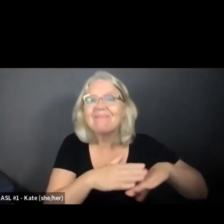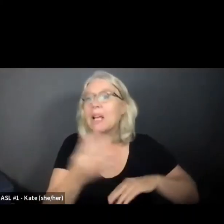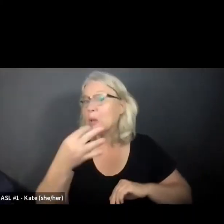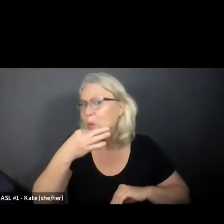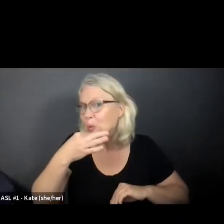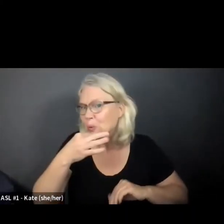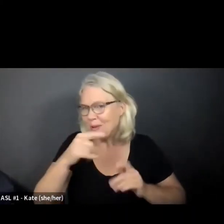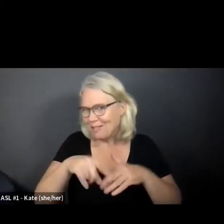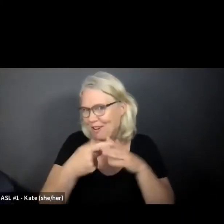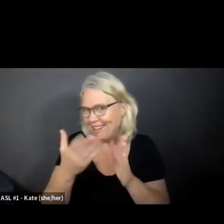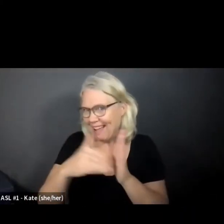IN ABOUT THREE MINUTES.